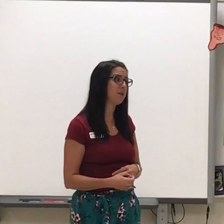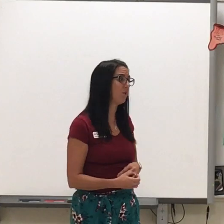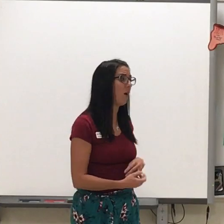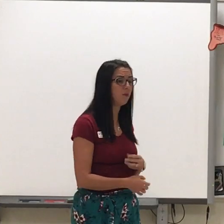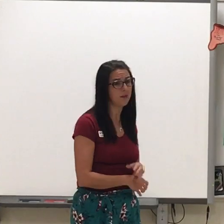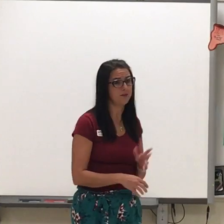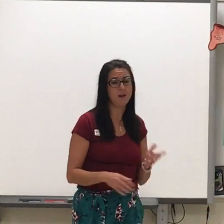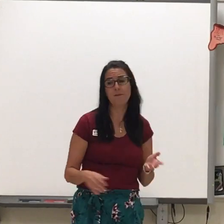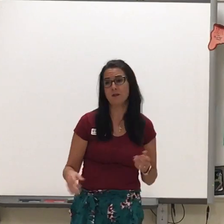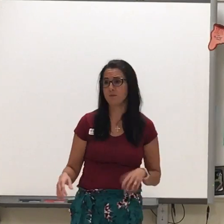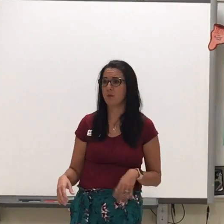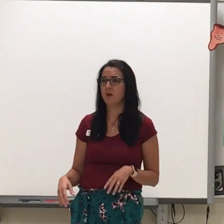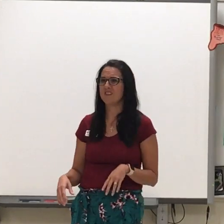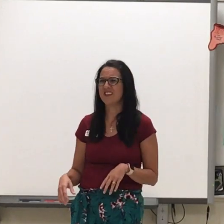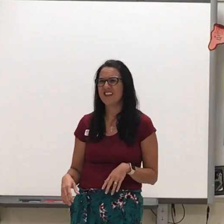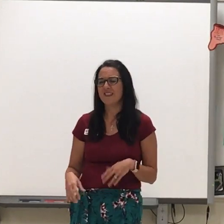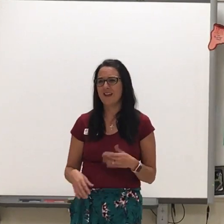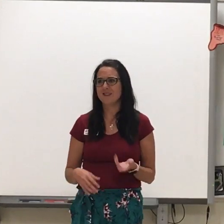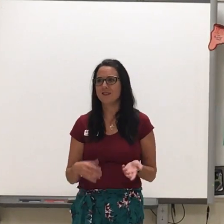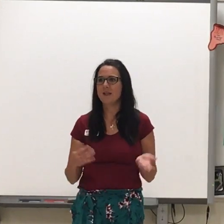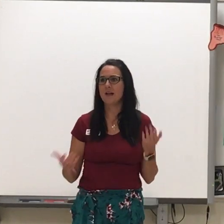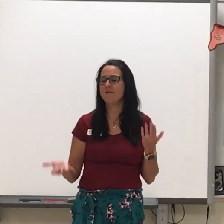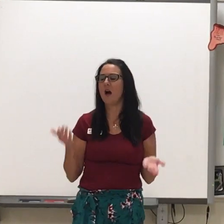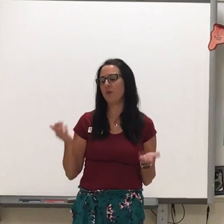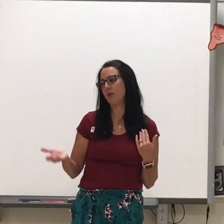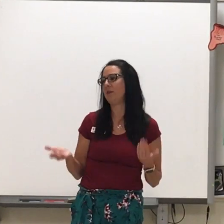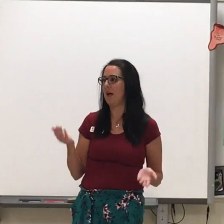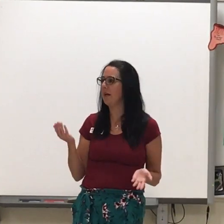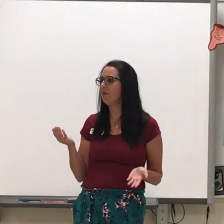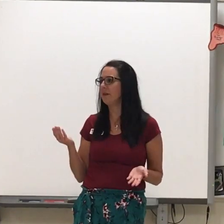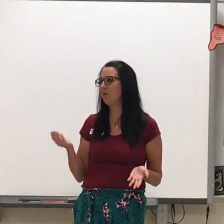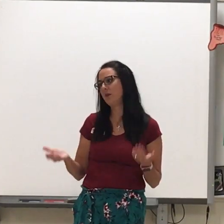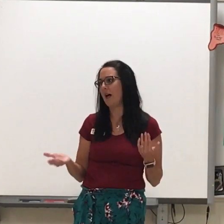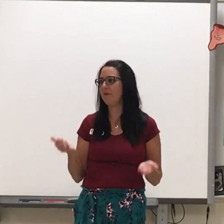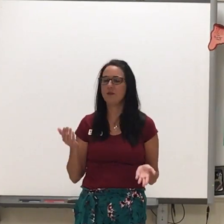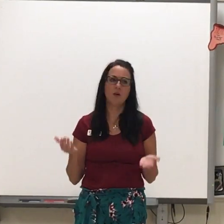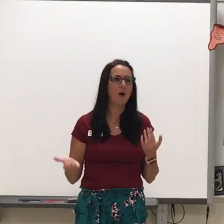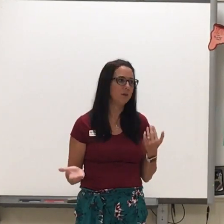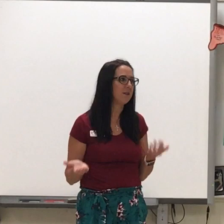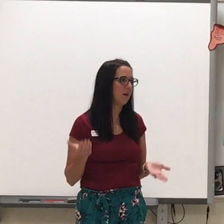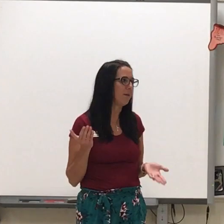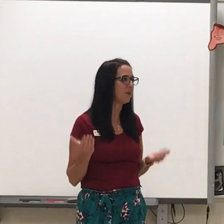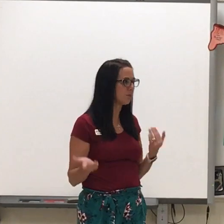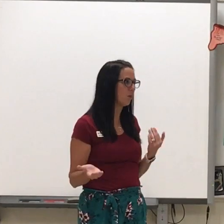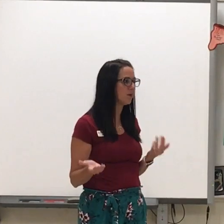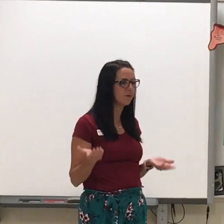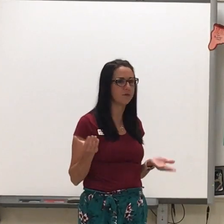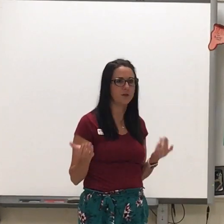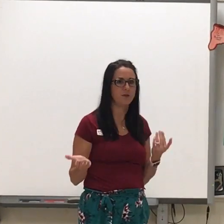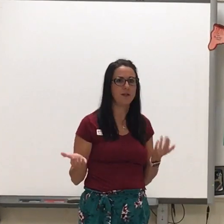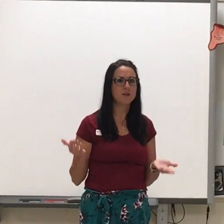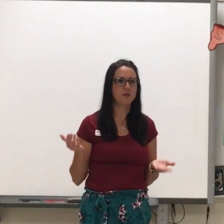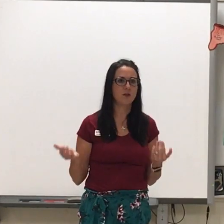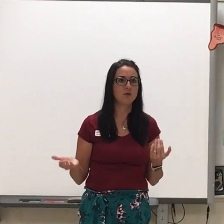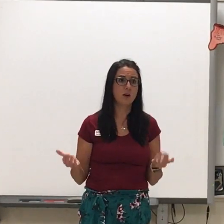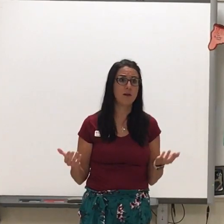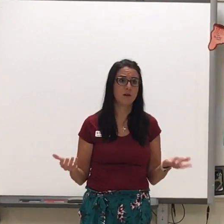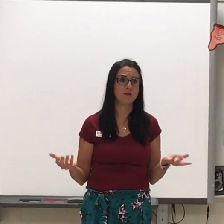we're only going to talk about sports that's kind of not real life in real life you don't only talk about sports for free you know you talk about other